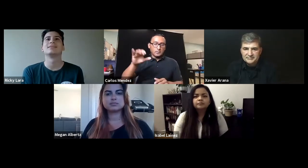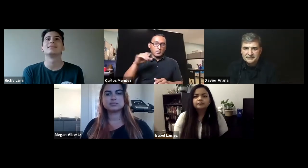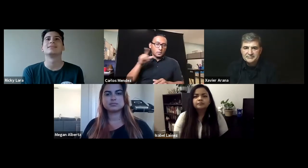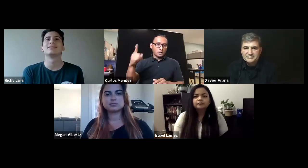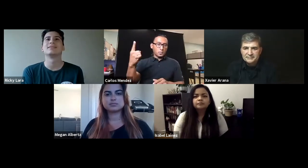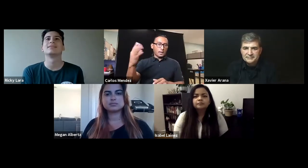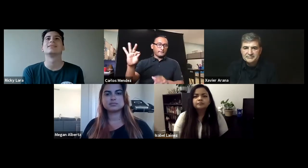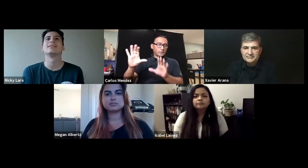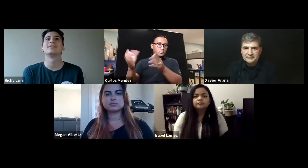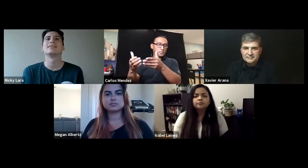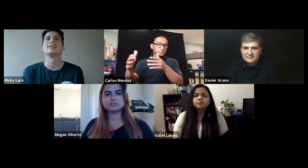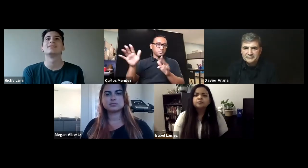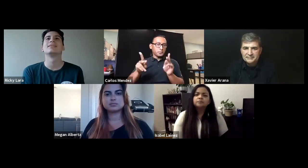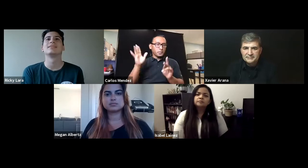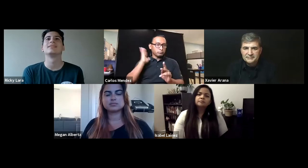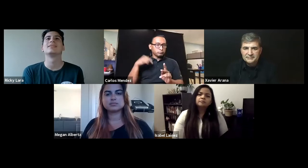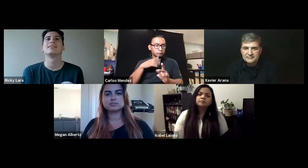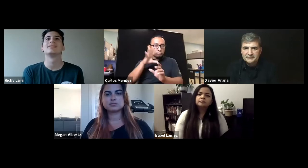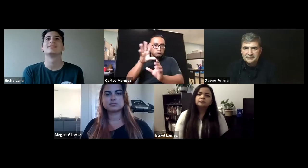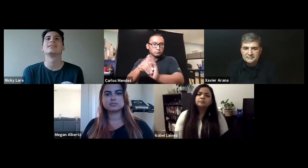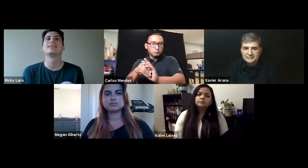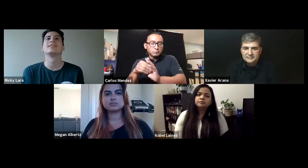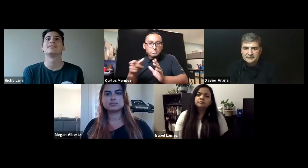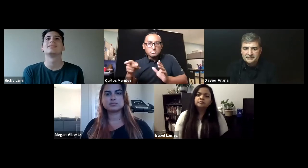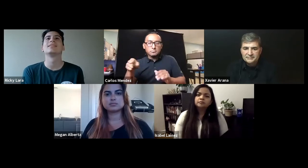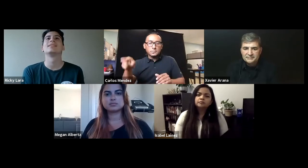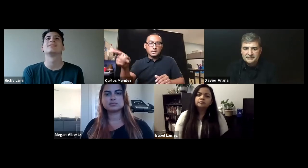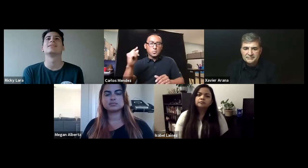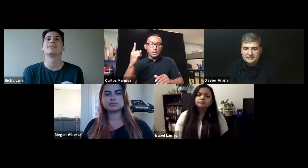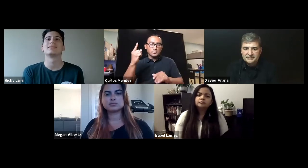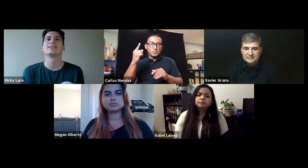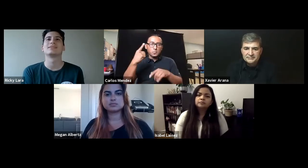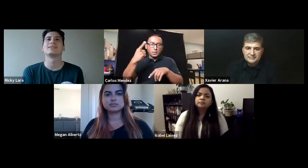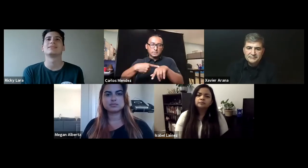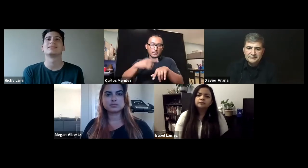I was a part of the student congress. Um...